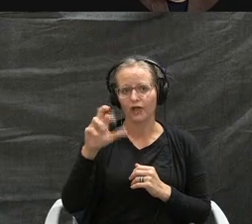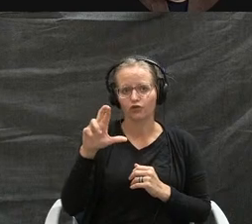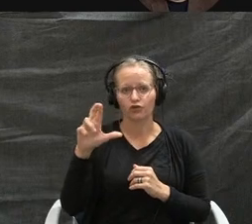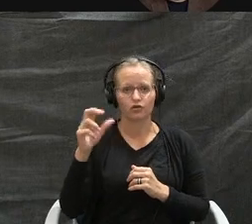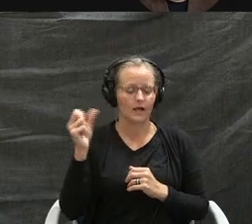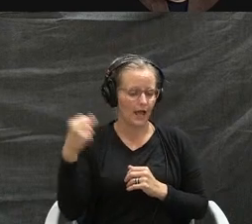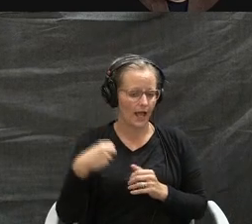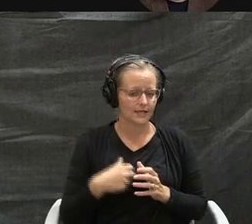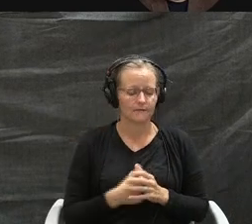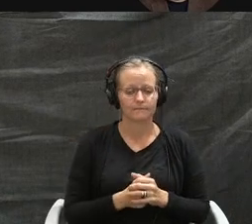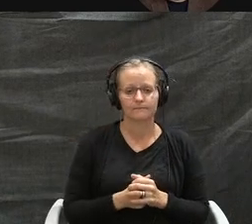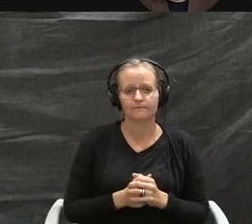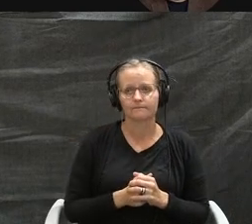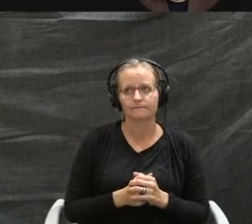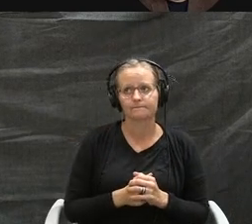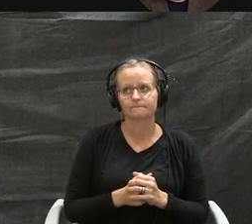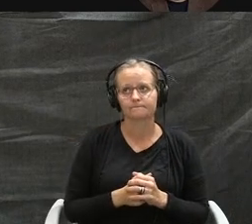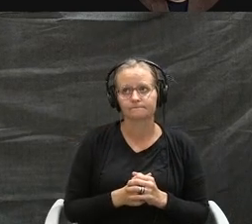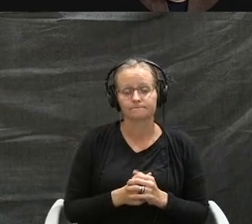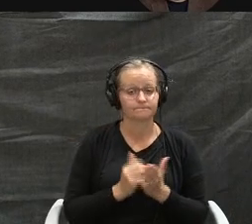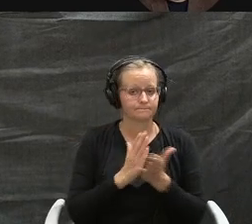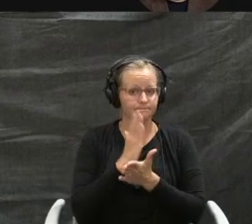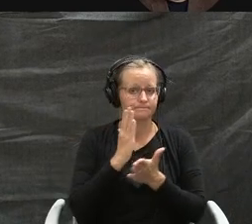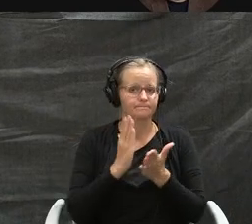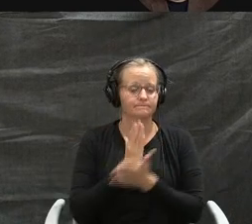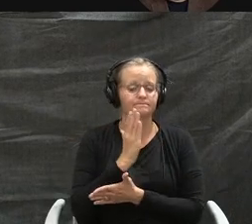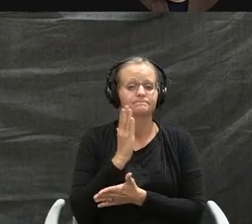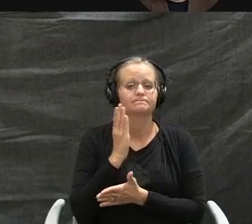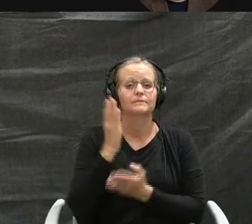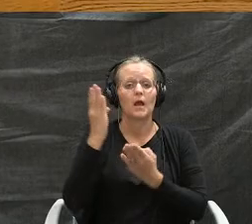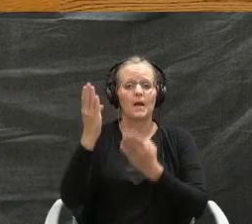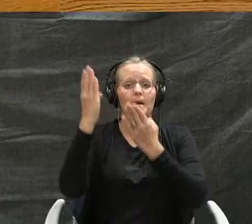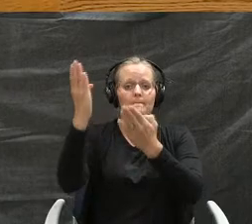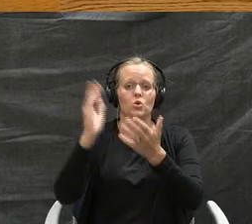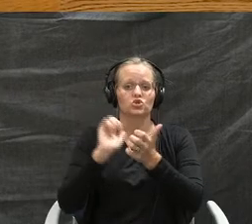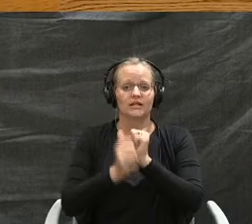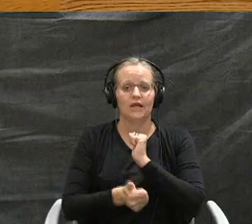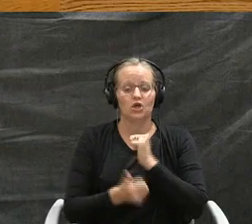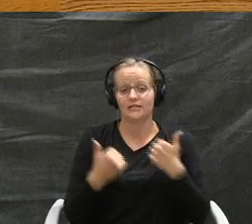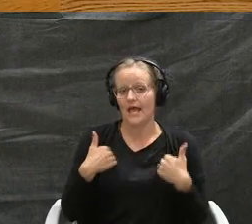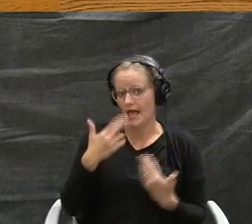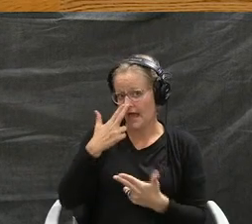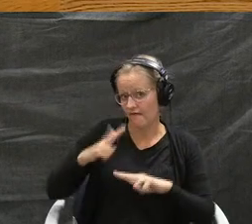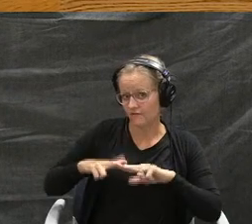Hi, Alright motion carries have fun Des Moines Mr Bourgeois.